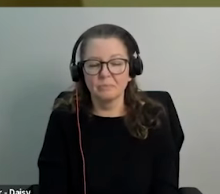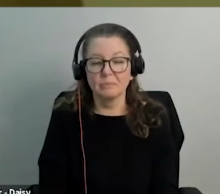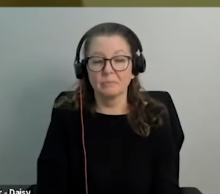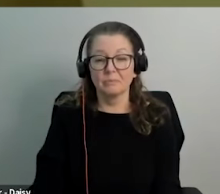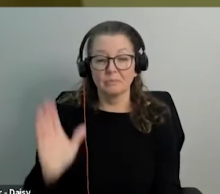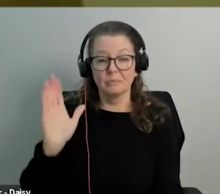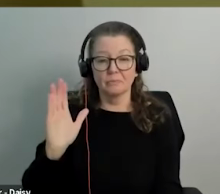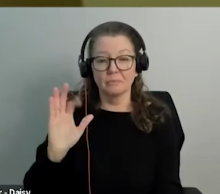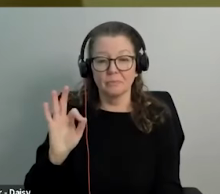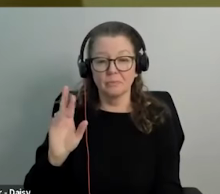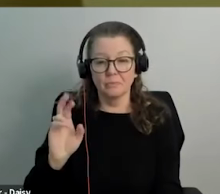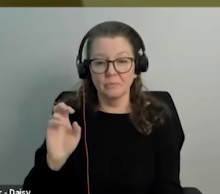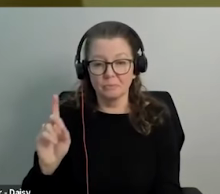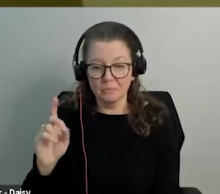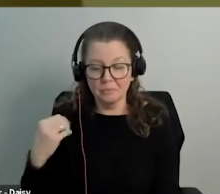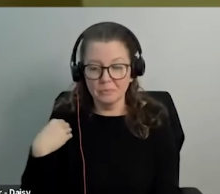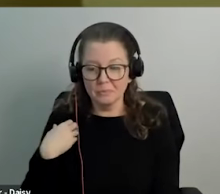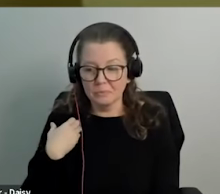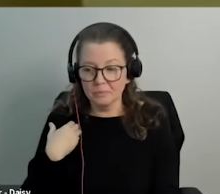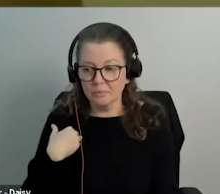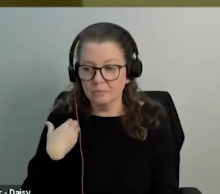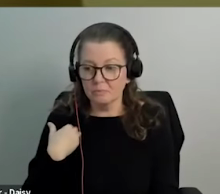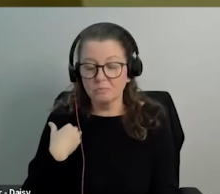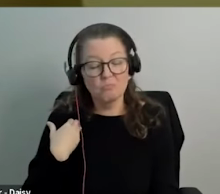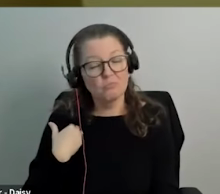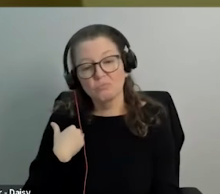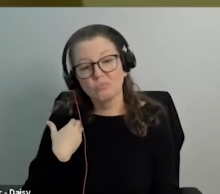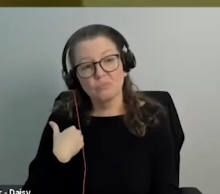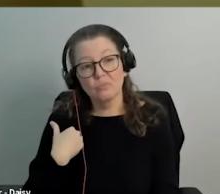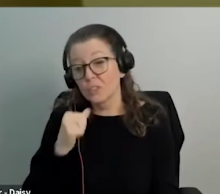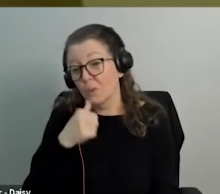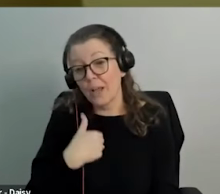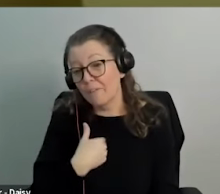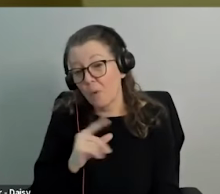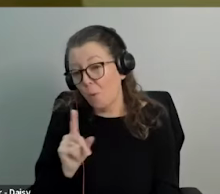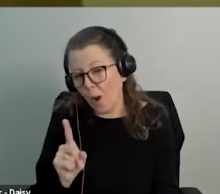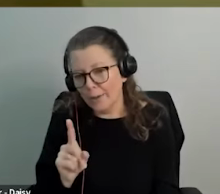I'll jump in. I don't have one, I have so many.